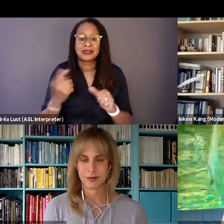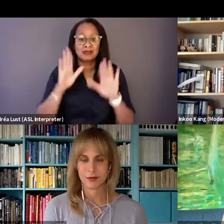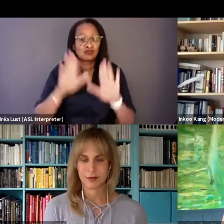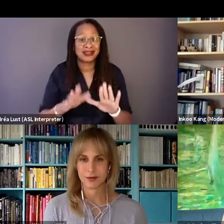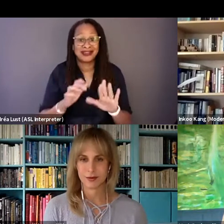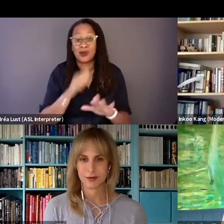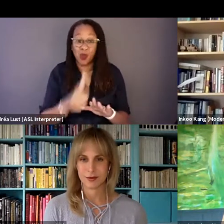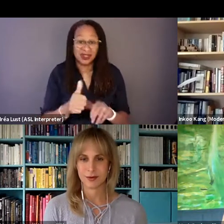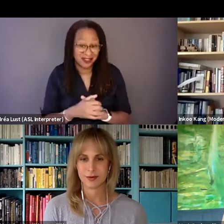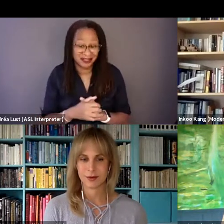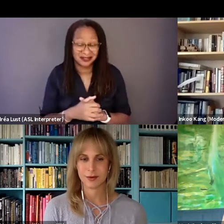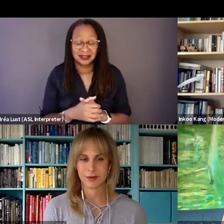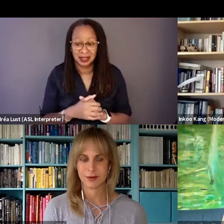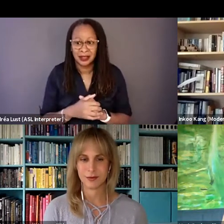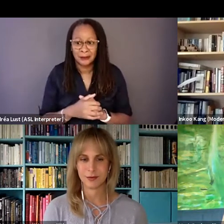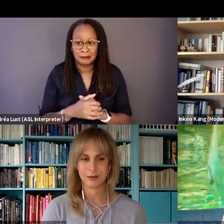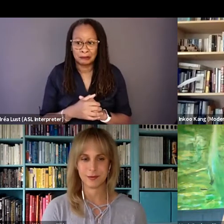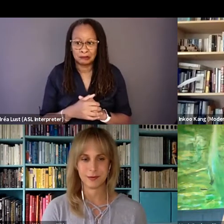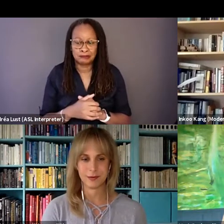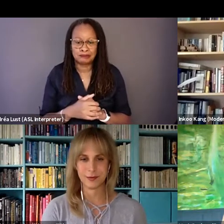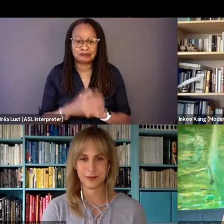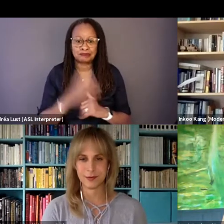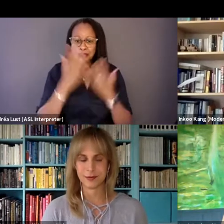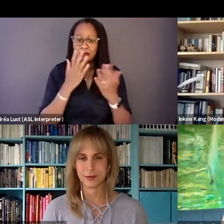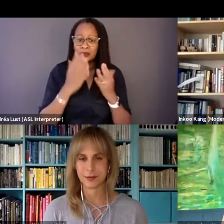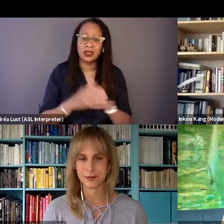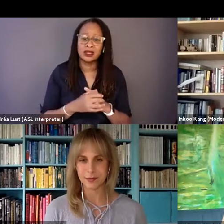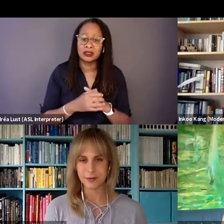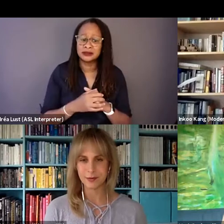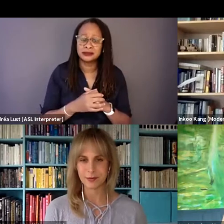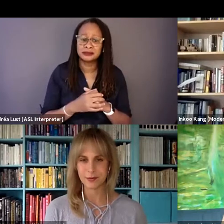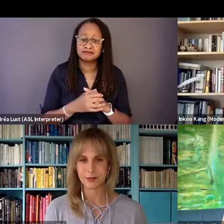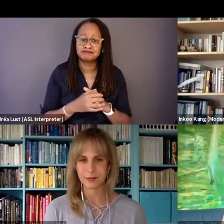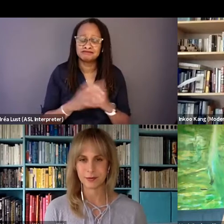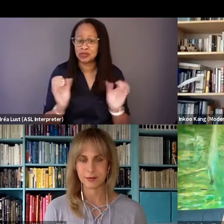So I think because it was a shameful or embarrassing thing that nobody really wanted to talk about it.